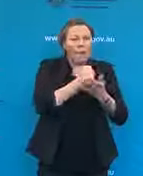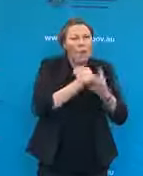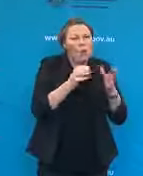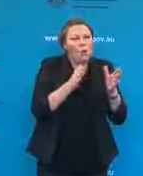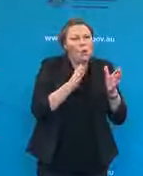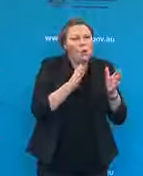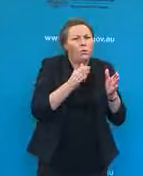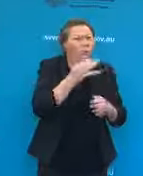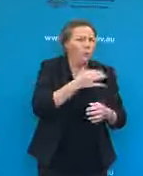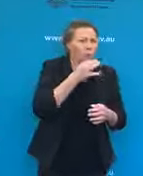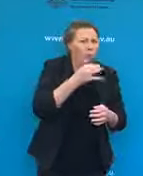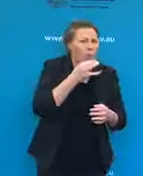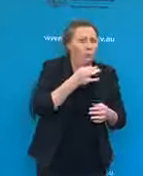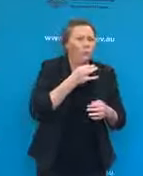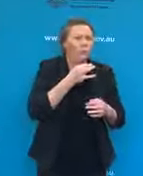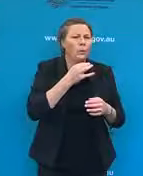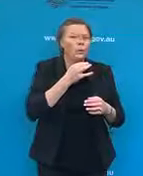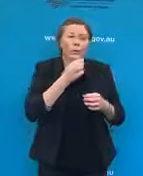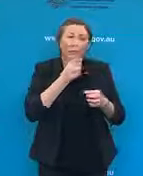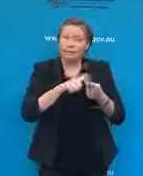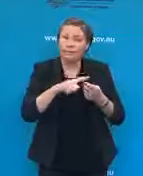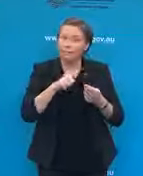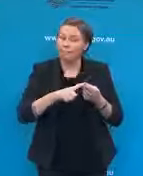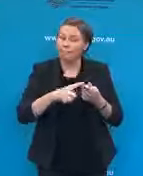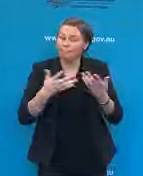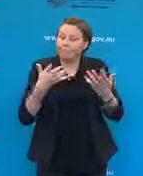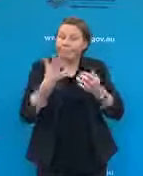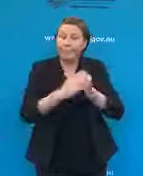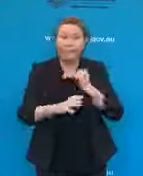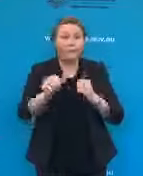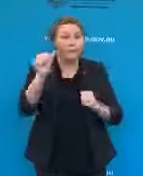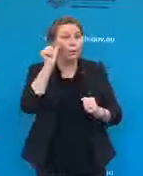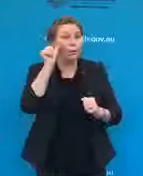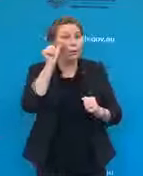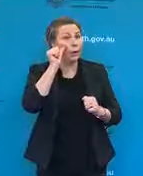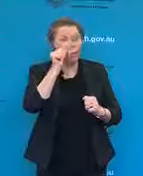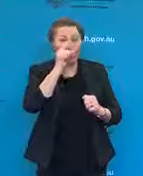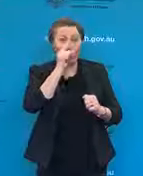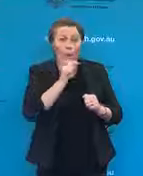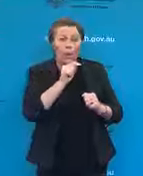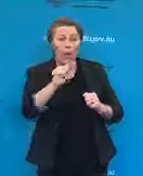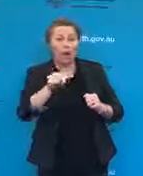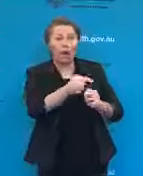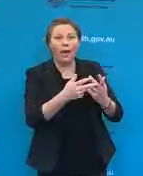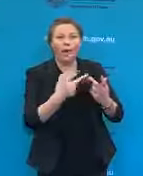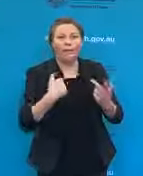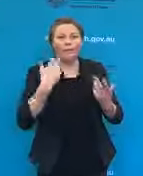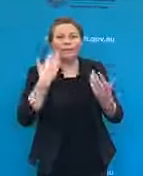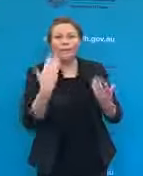hotspots, only a handful but nevertheless we don't know whether there might be more. So, that's why the recommendation is people from those